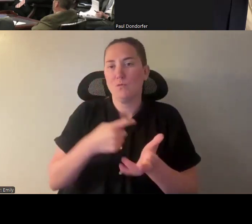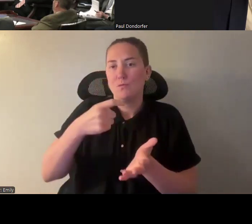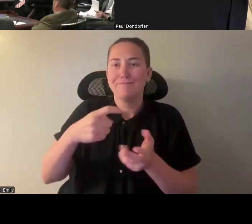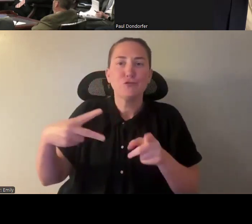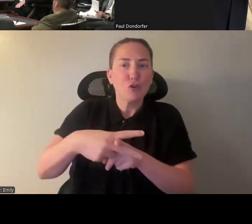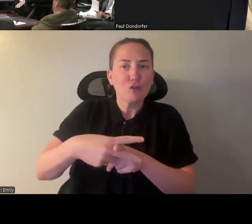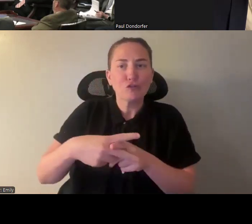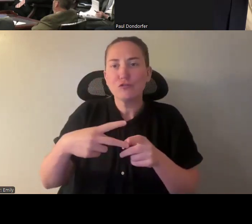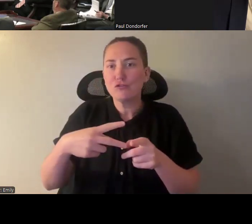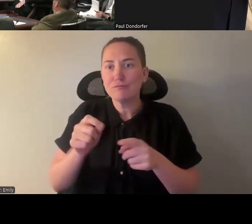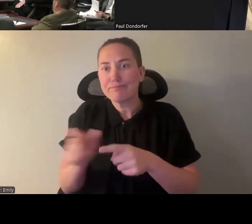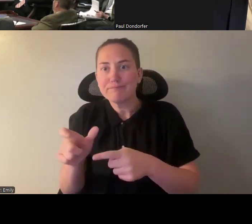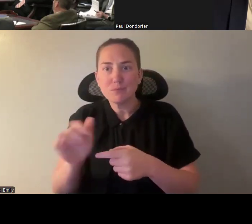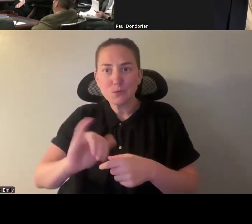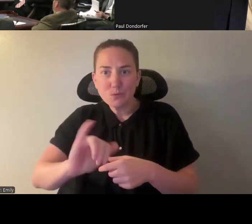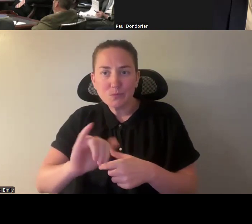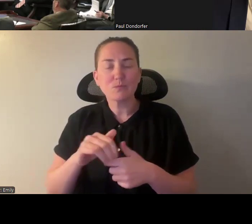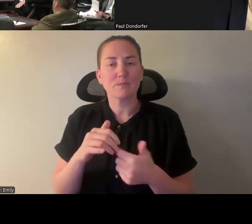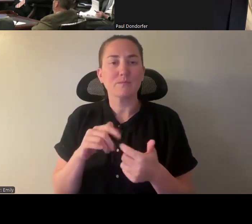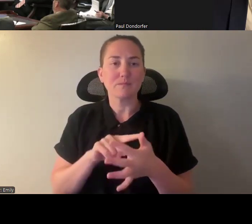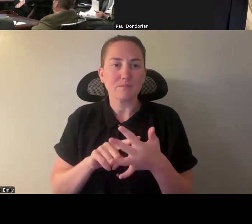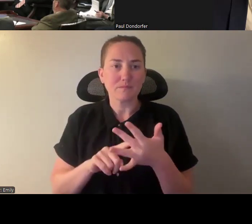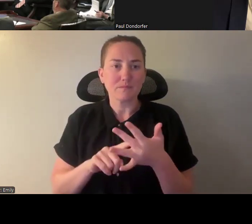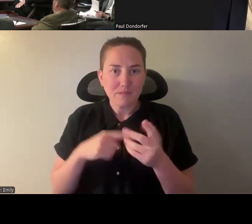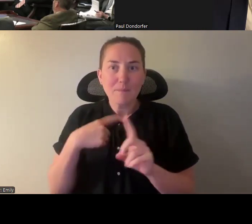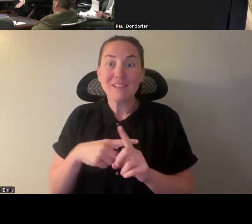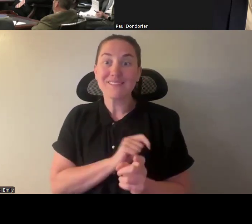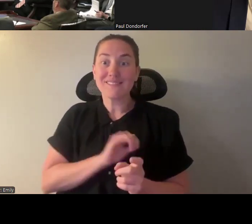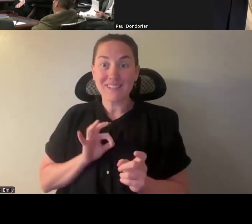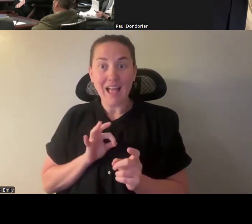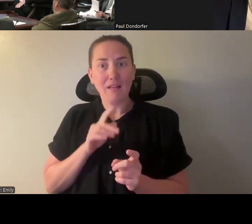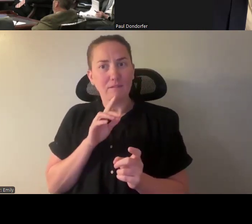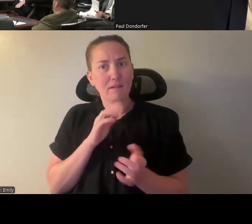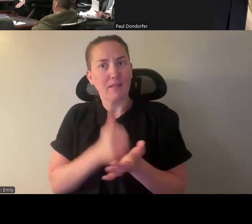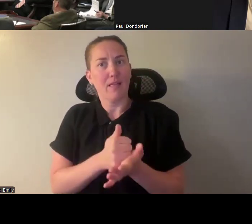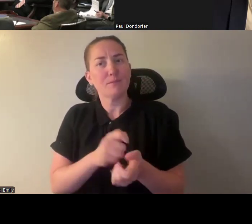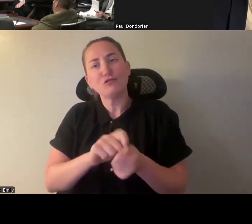chargers charge the tablets and we also have staff that assists with changing pin numbers So there's